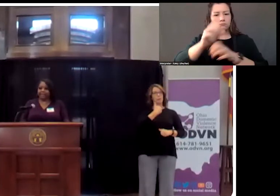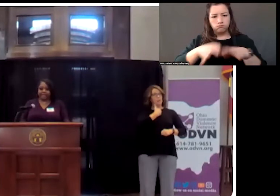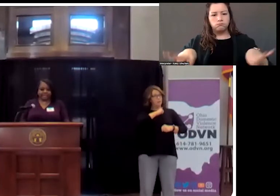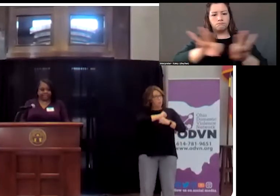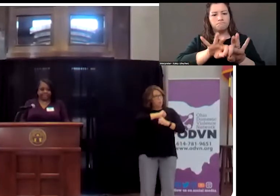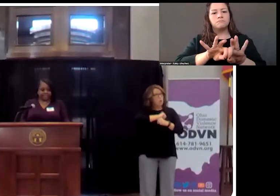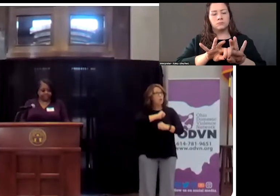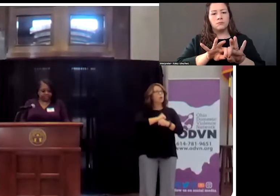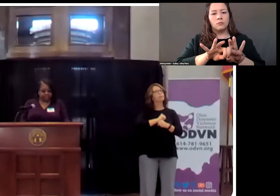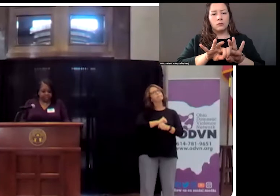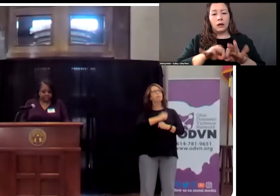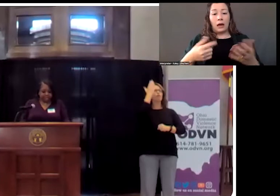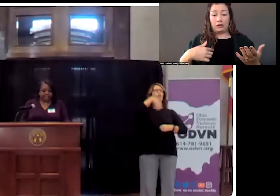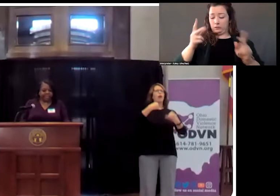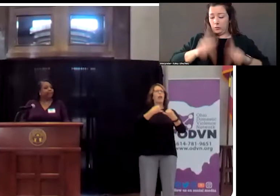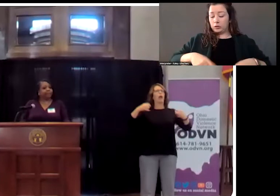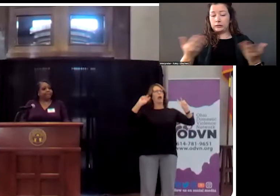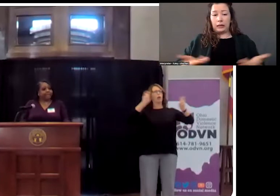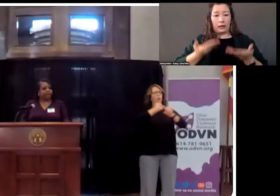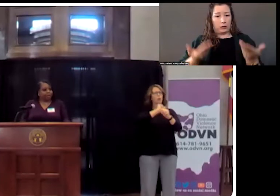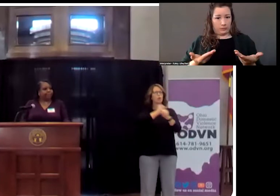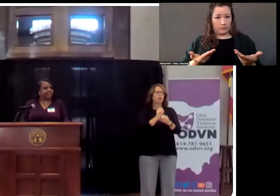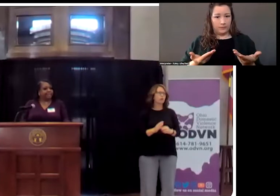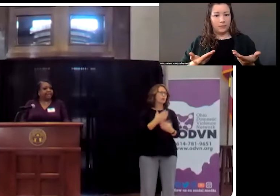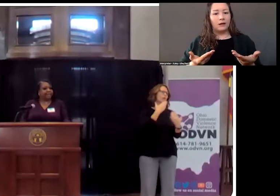and I say this to you, thank you for being on the front line.